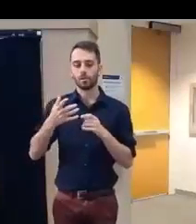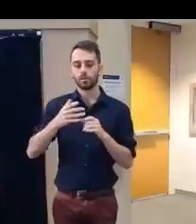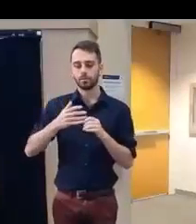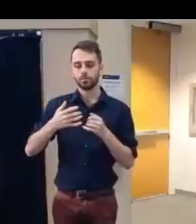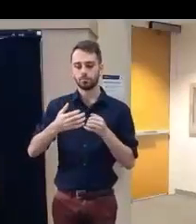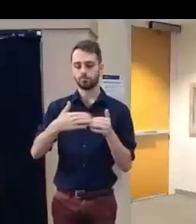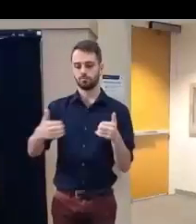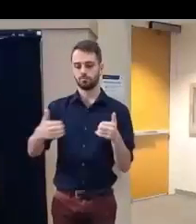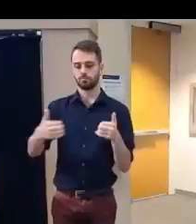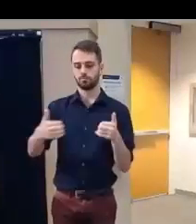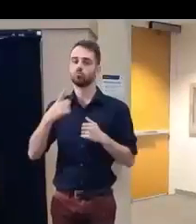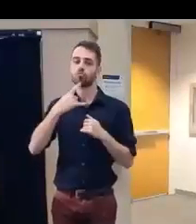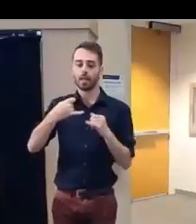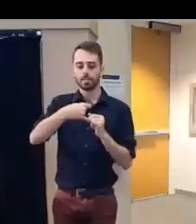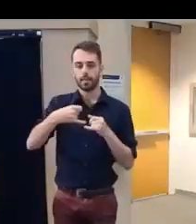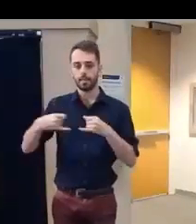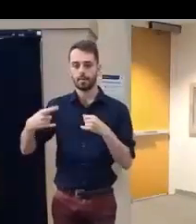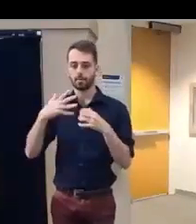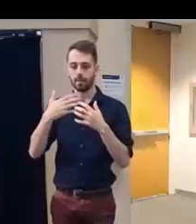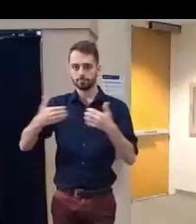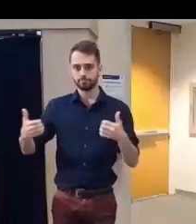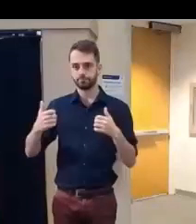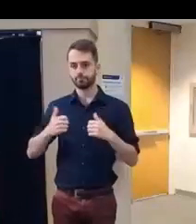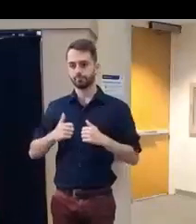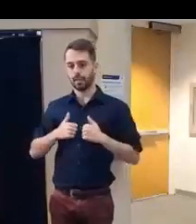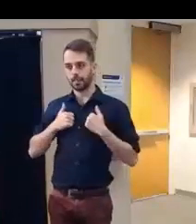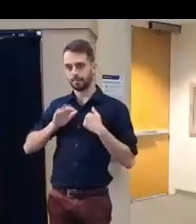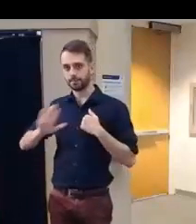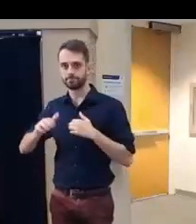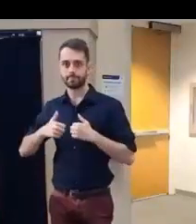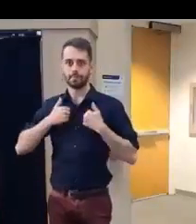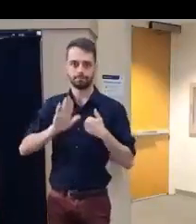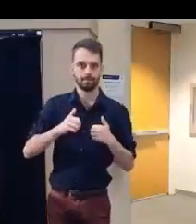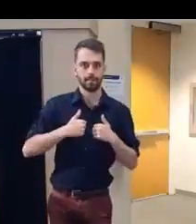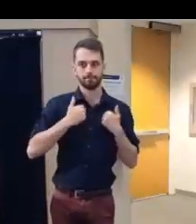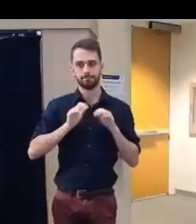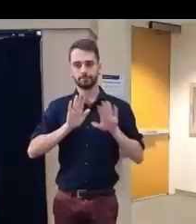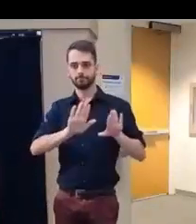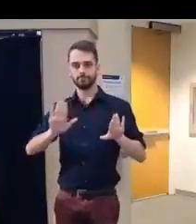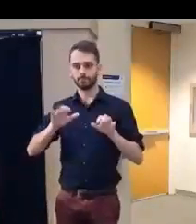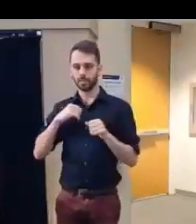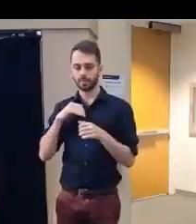um Rochester as well as some of the racist policies that occurred in um in our own Medical